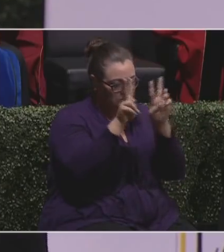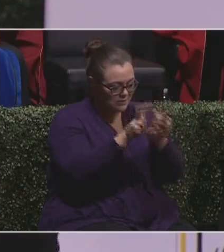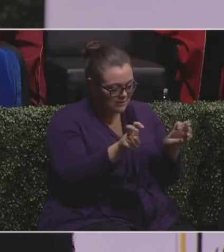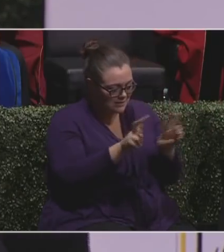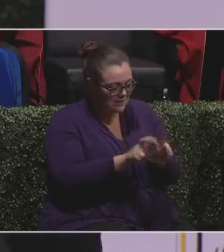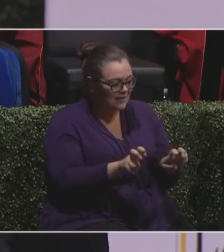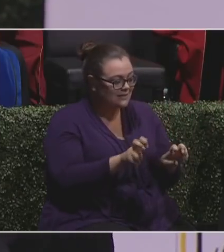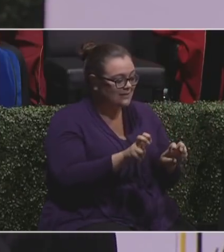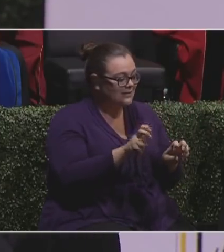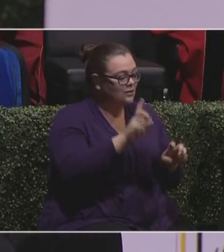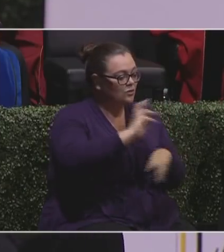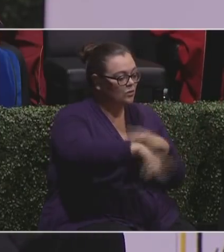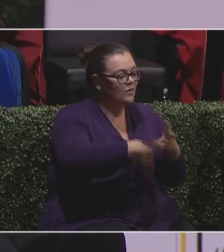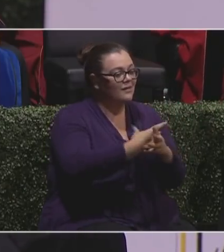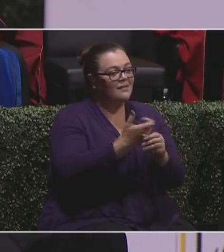ENROLLER IN THE STATE OF CALIFORNIA.